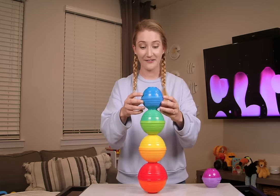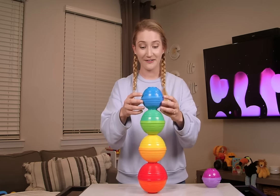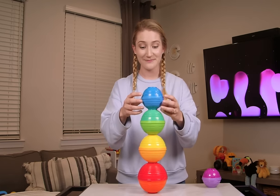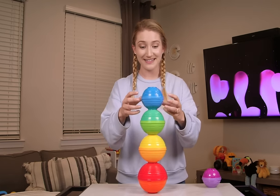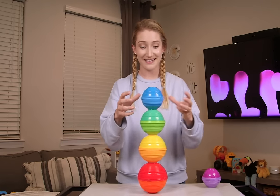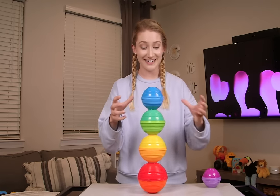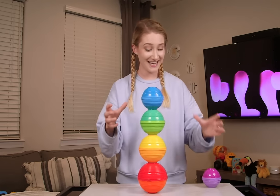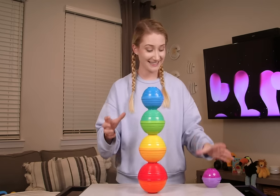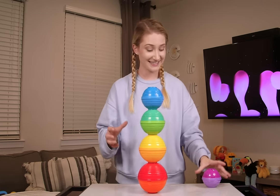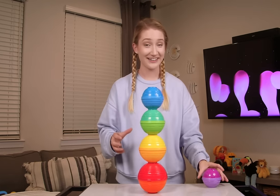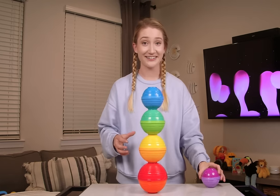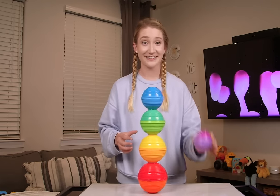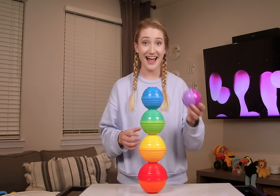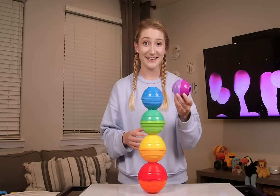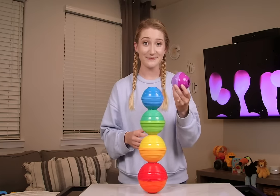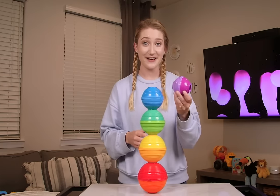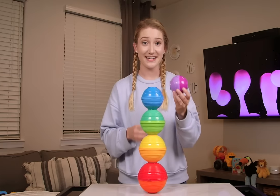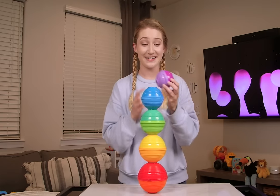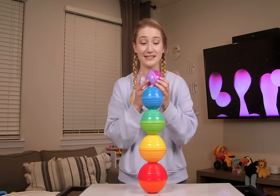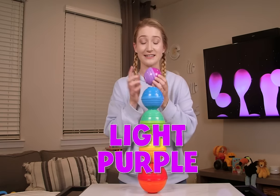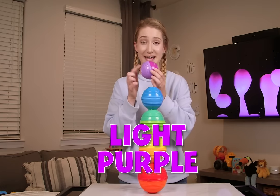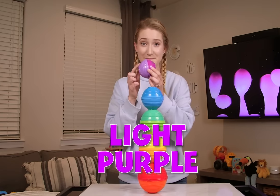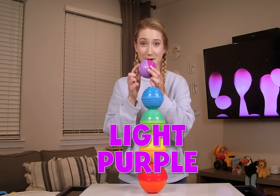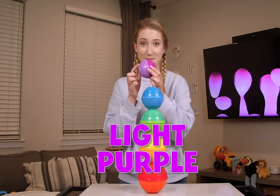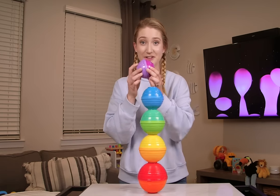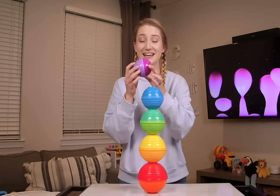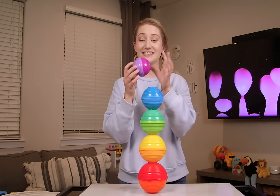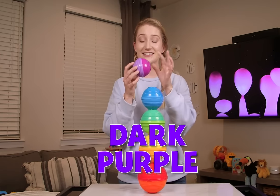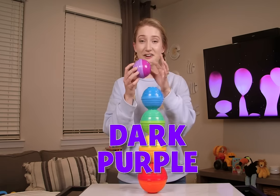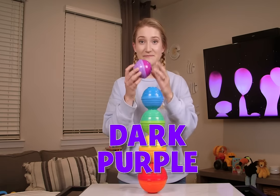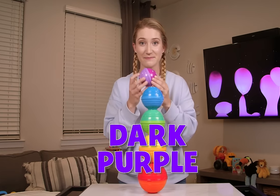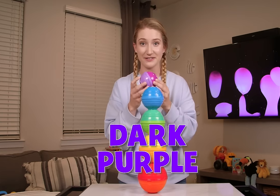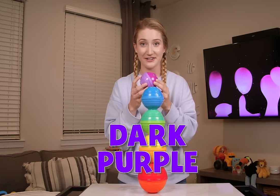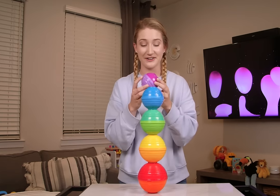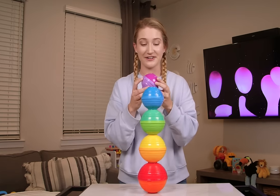Oh my goodness! And our last one is the light purple and the dark purple circle.